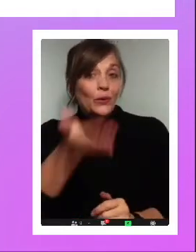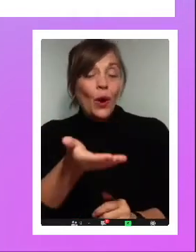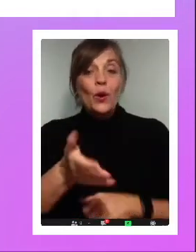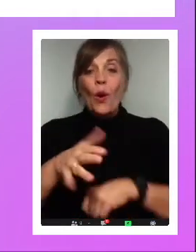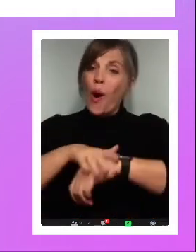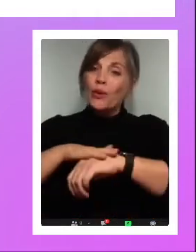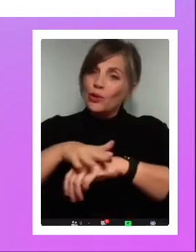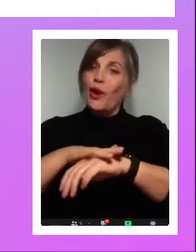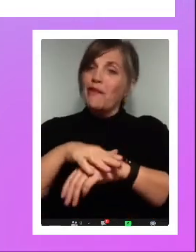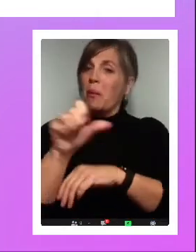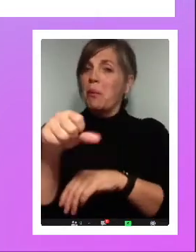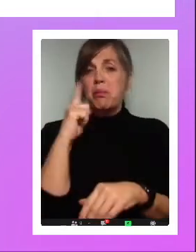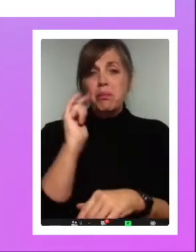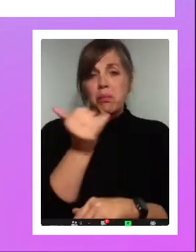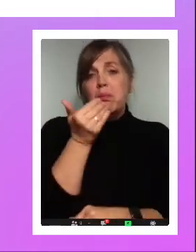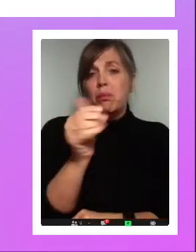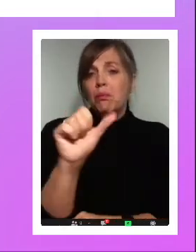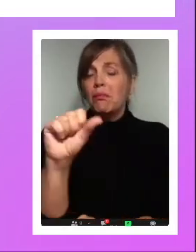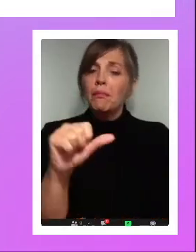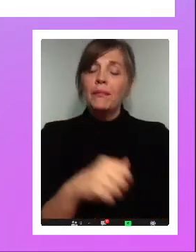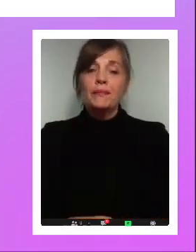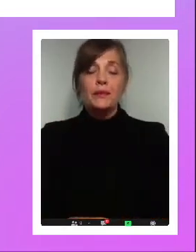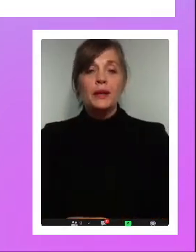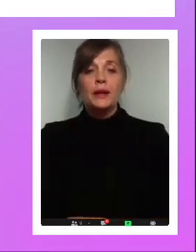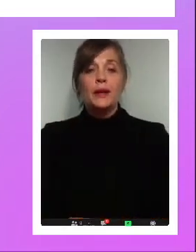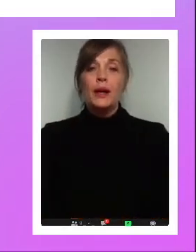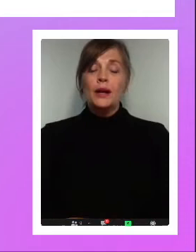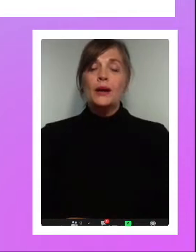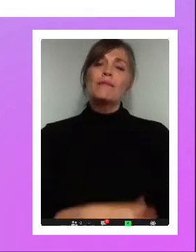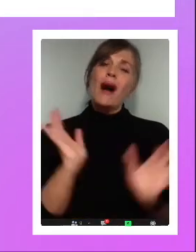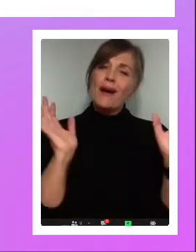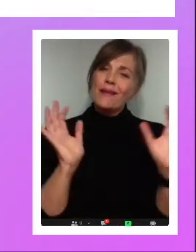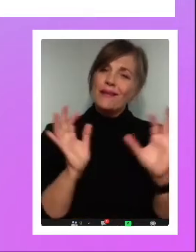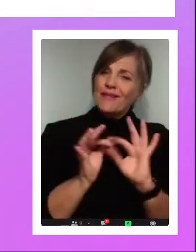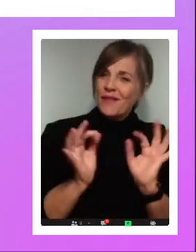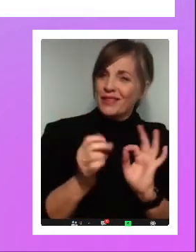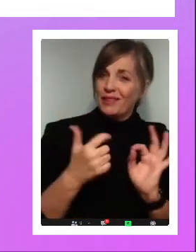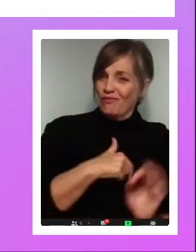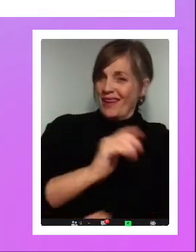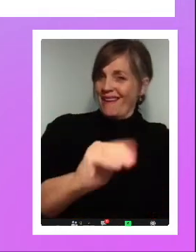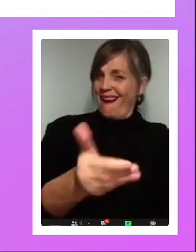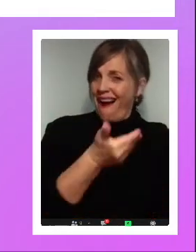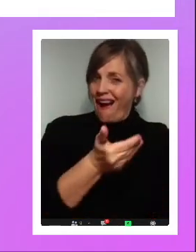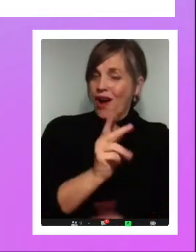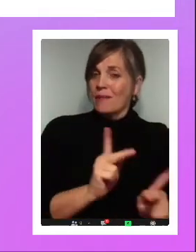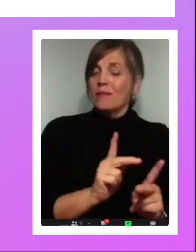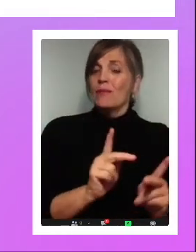but let me say that when we hire people with disabilities we usually don't hire them for their disabilities